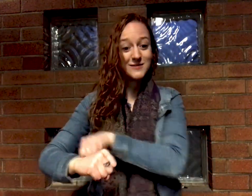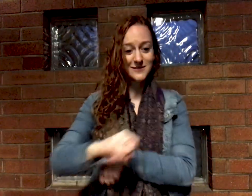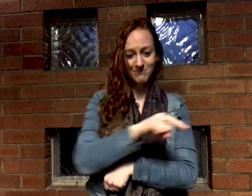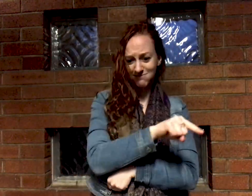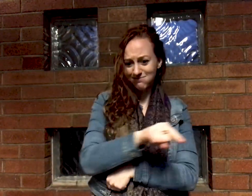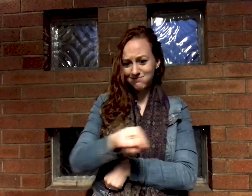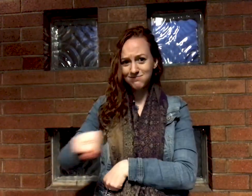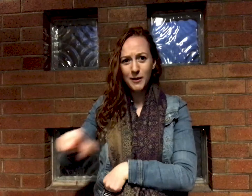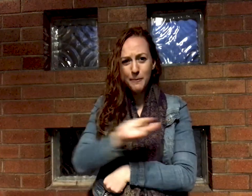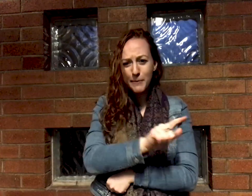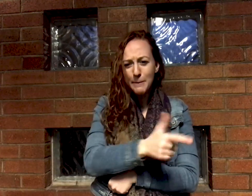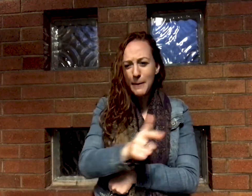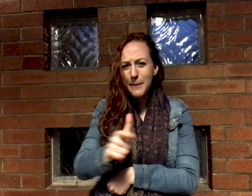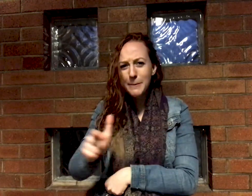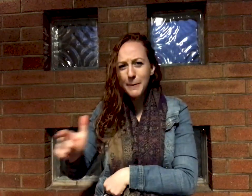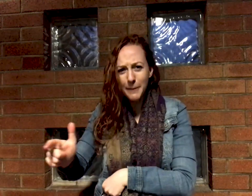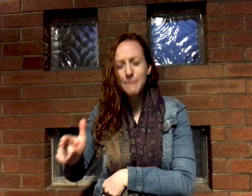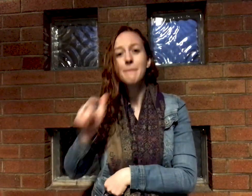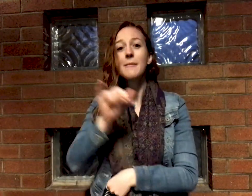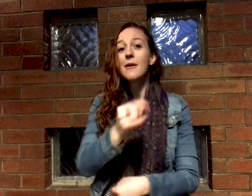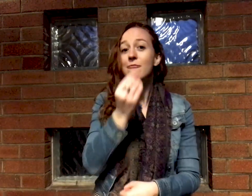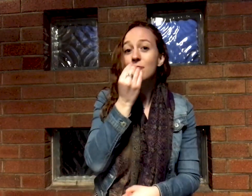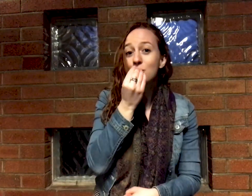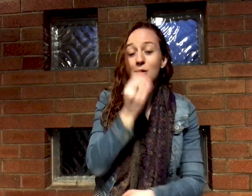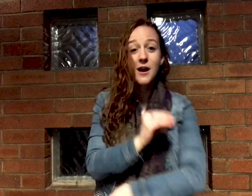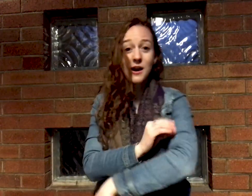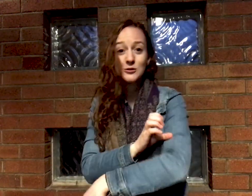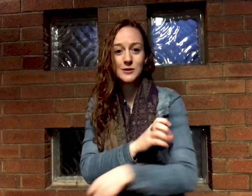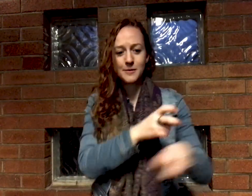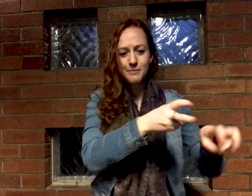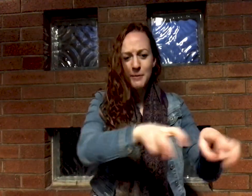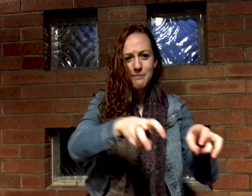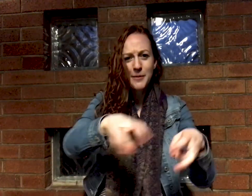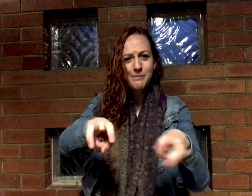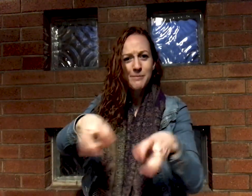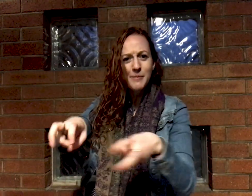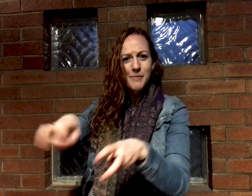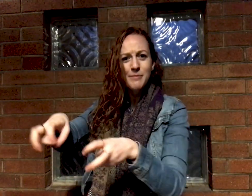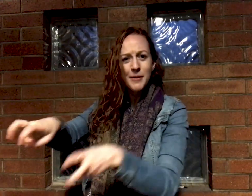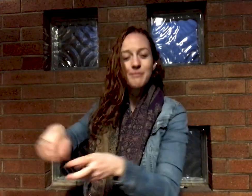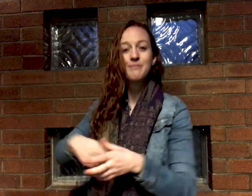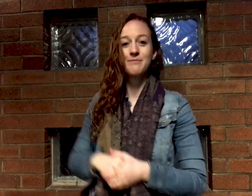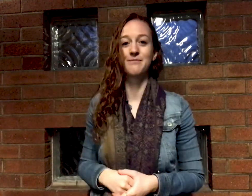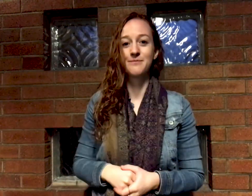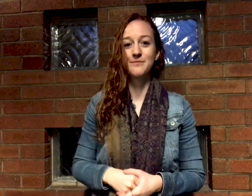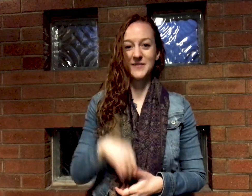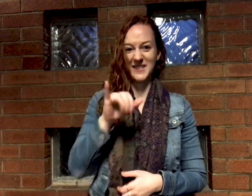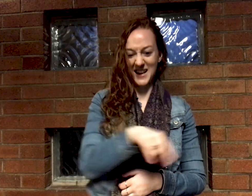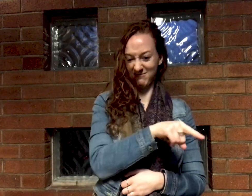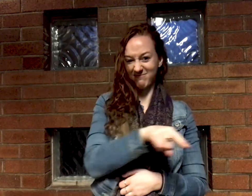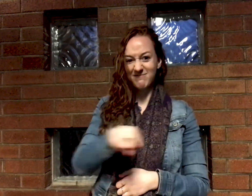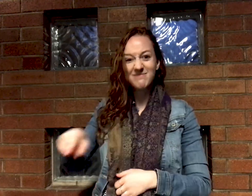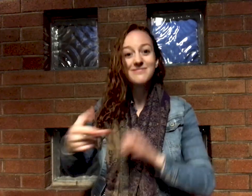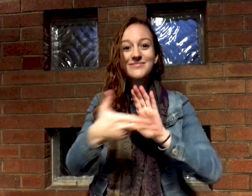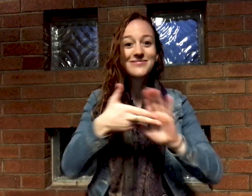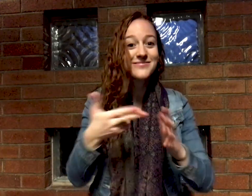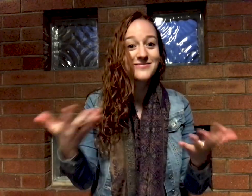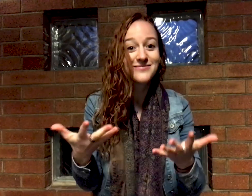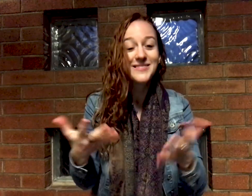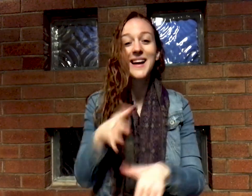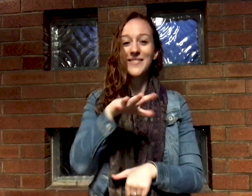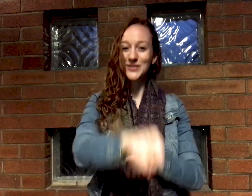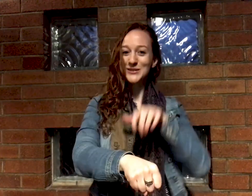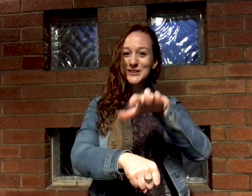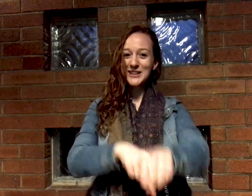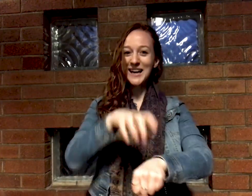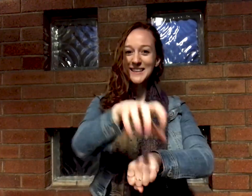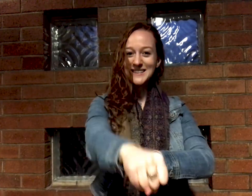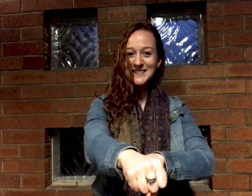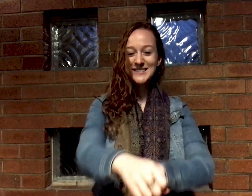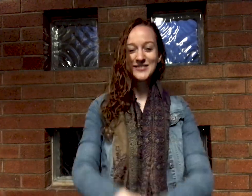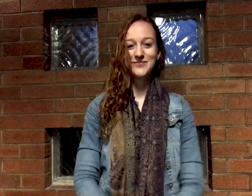The linear transfer of food and energy from one organism to another is called a food chain.